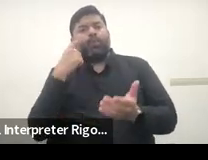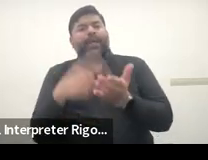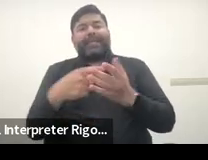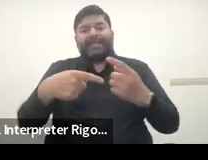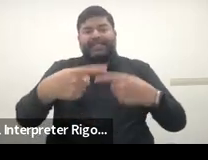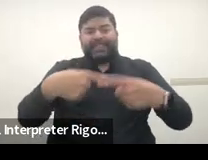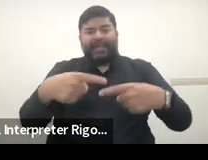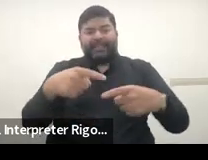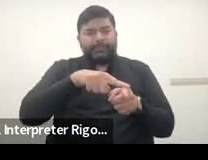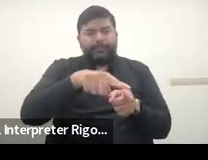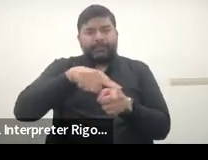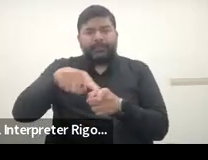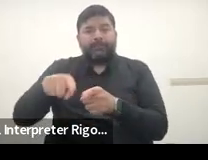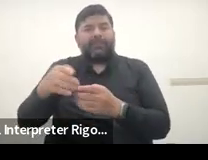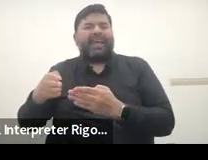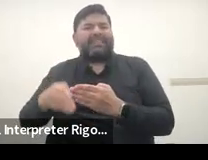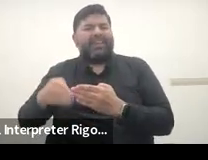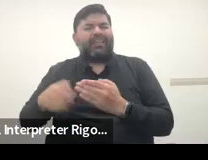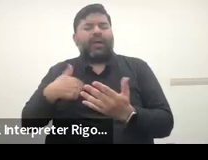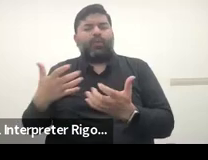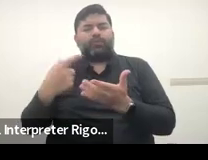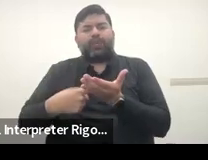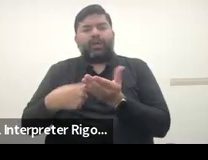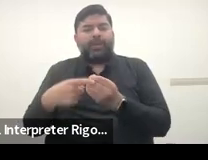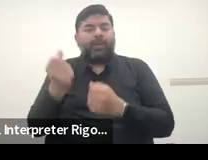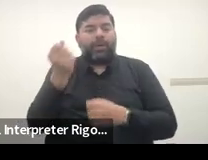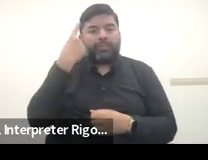the end I want to talk about understanding signs and and some our early work on that as well.